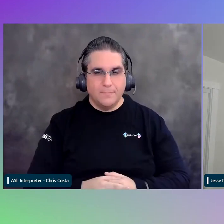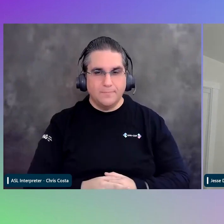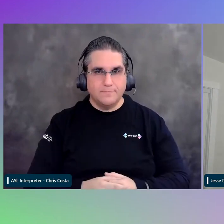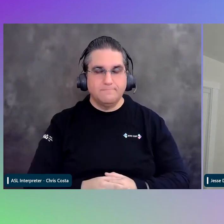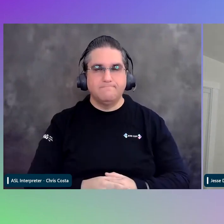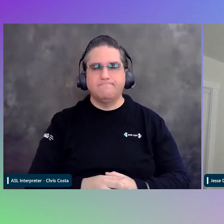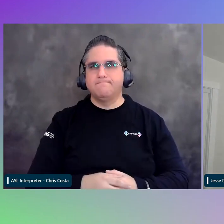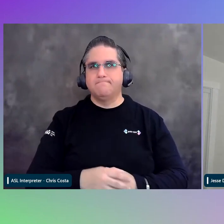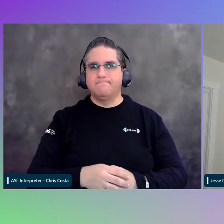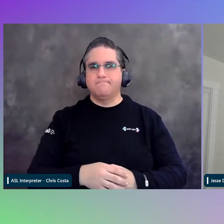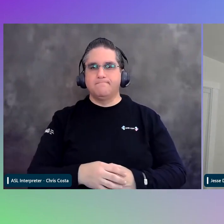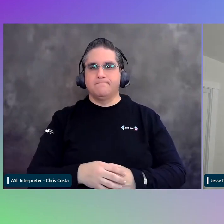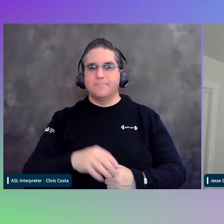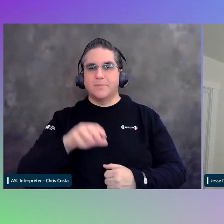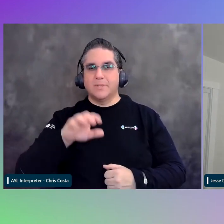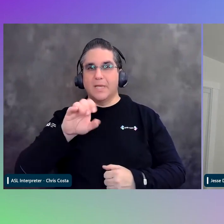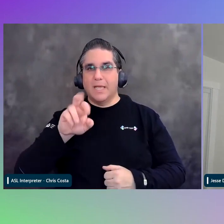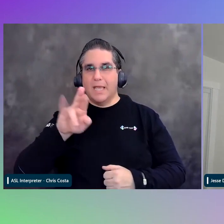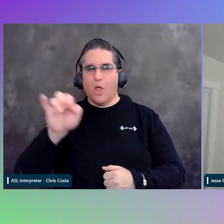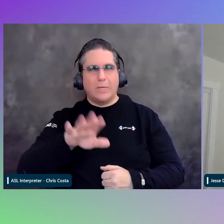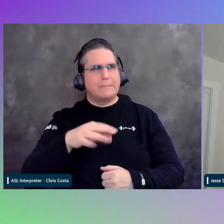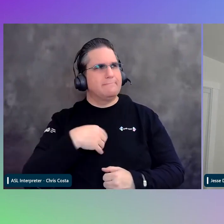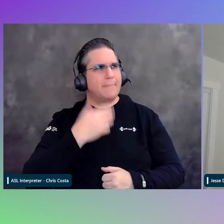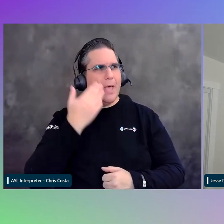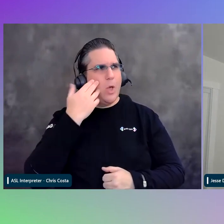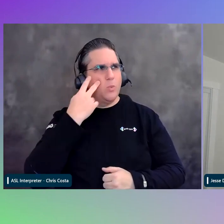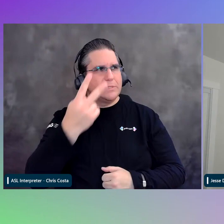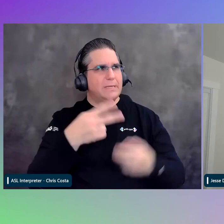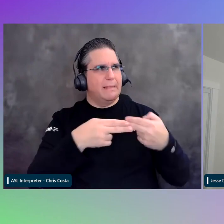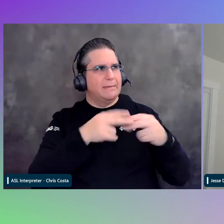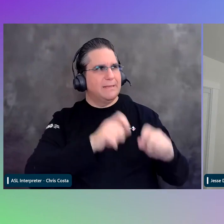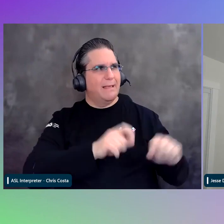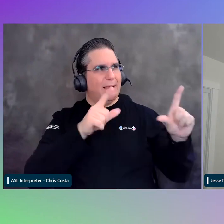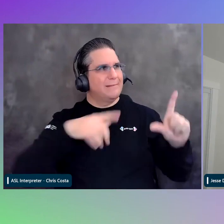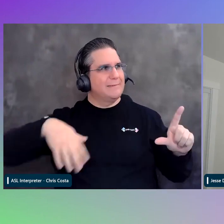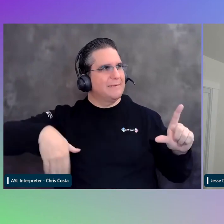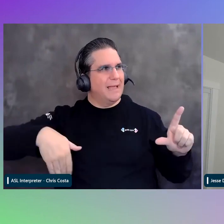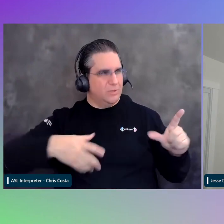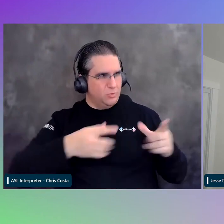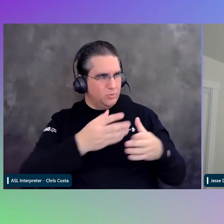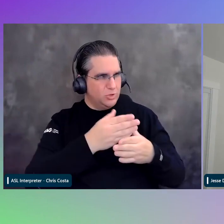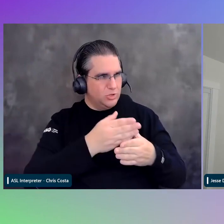don't see them in the interface.